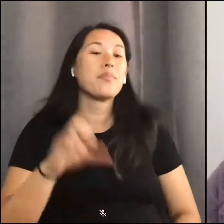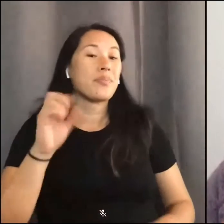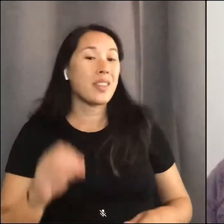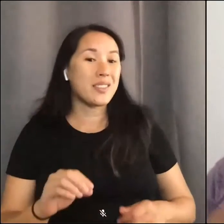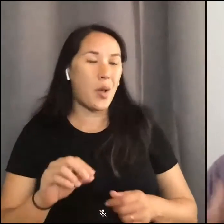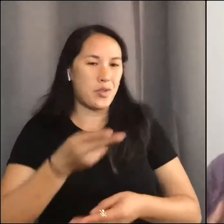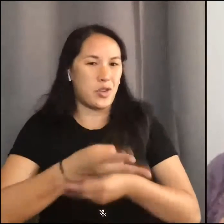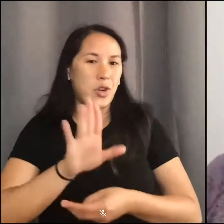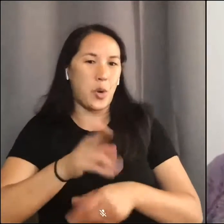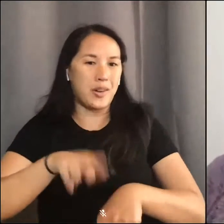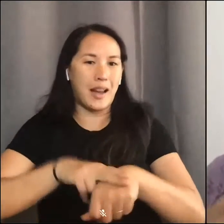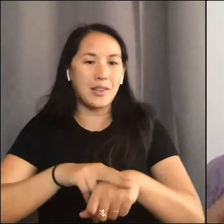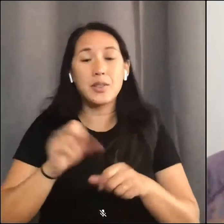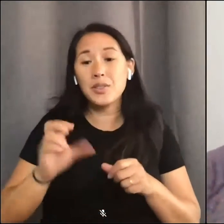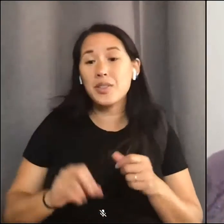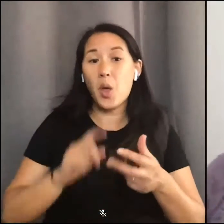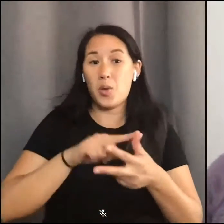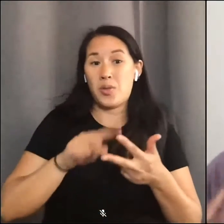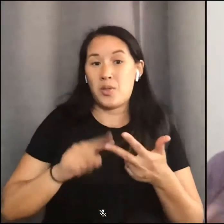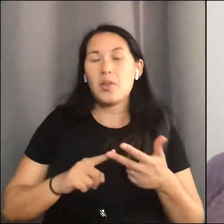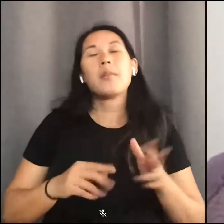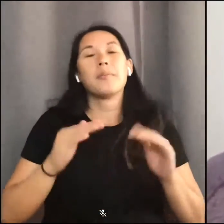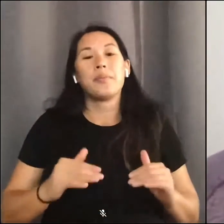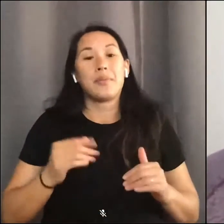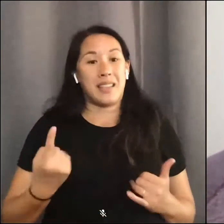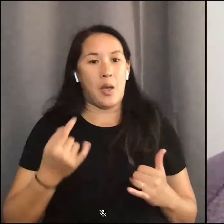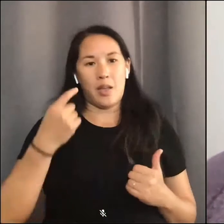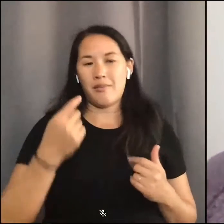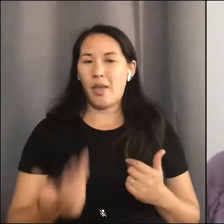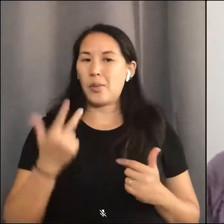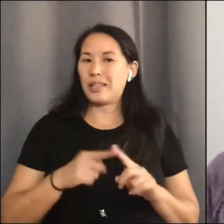practical mental wealth deposits that each of those groups can do so for individuals